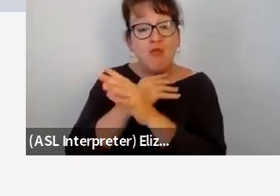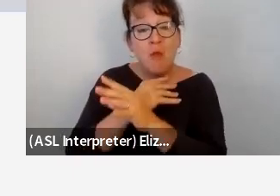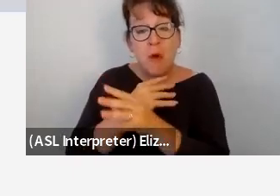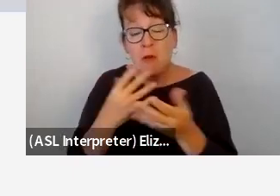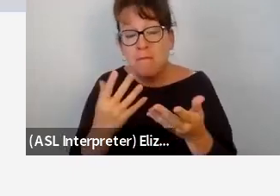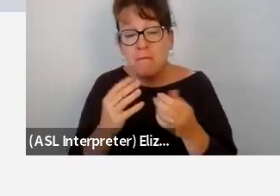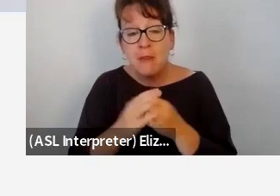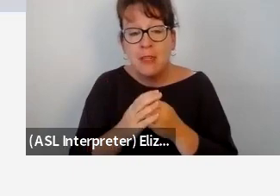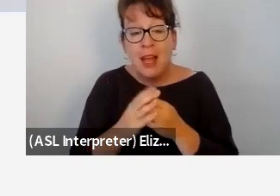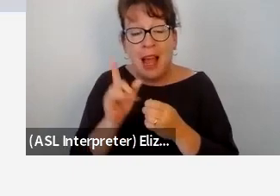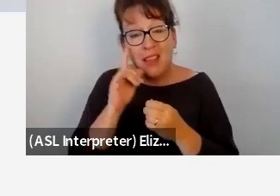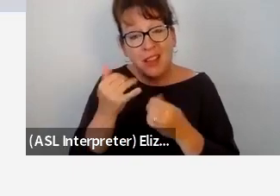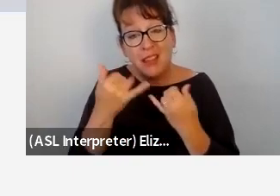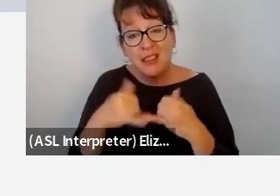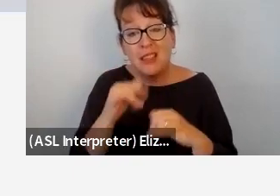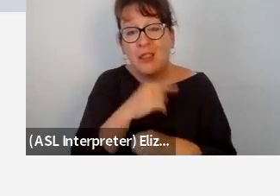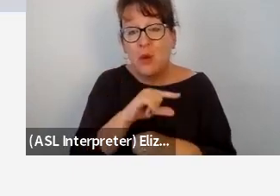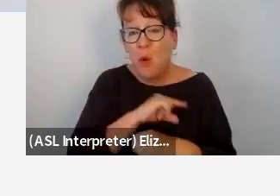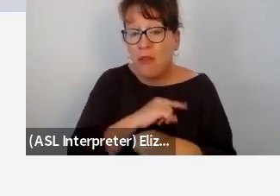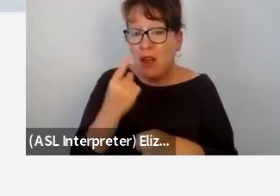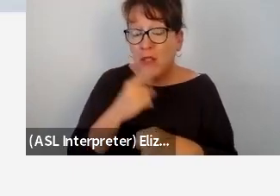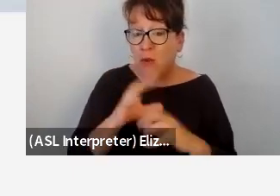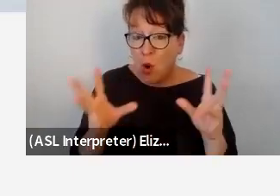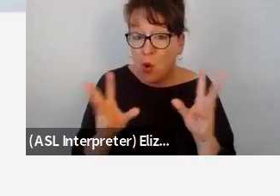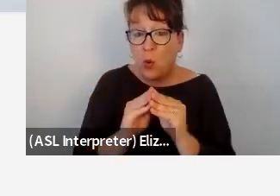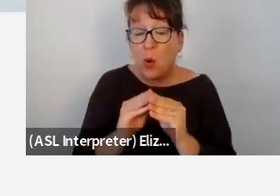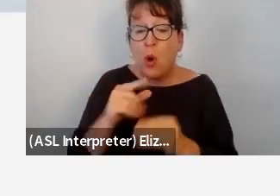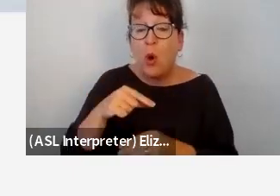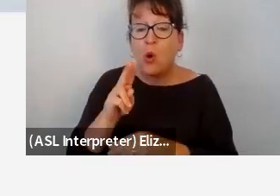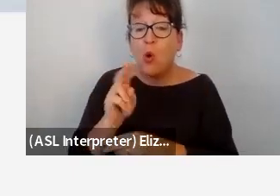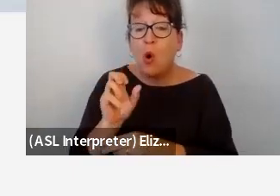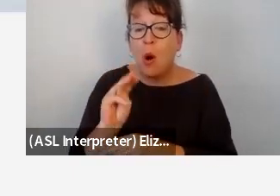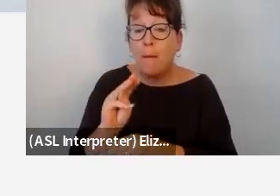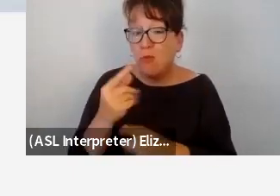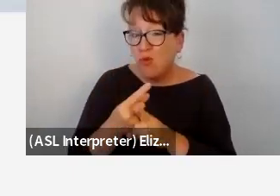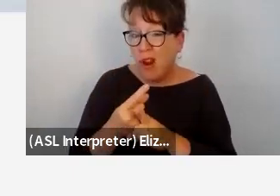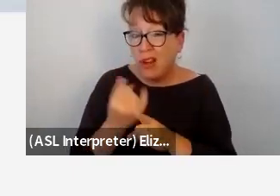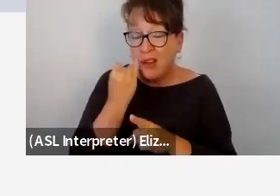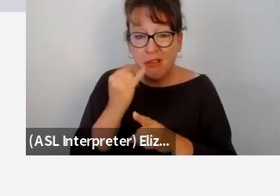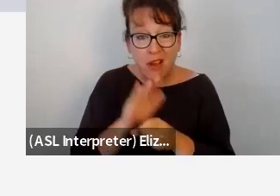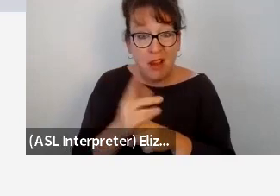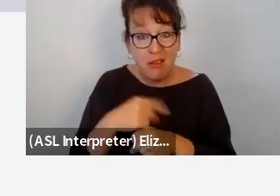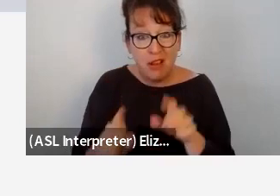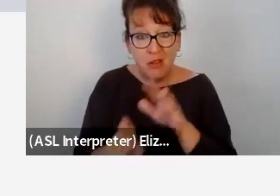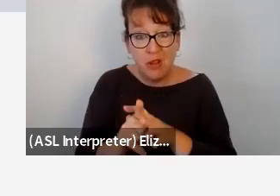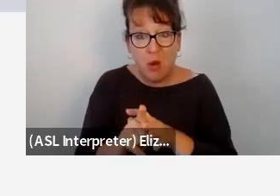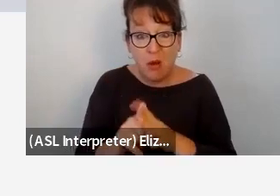anticipating 2 to 3 million per grant. With 2 million, we think-- we did research. We know that